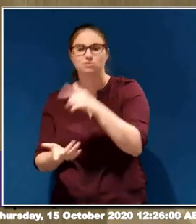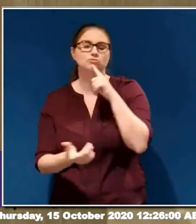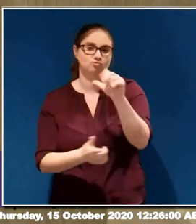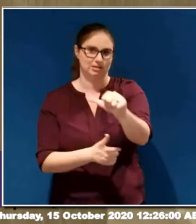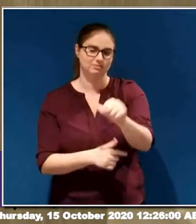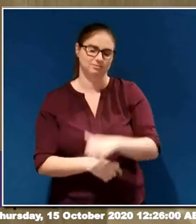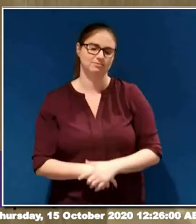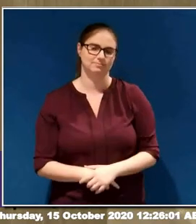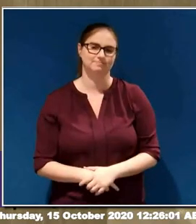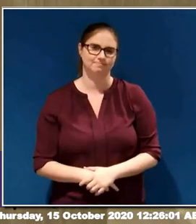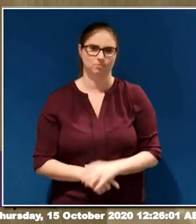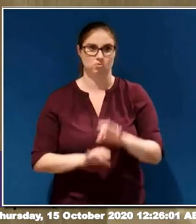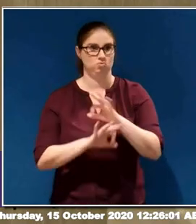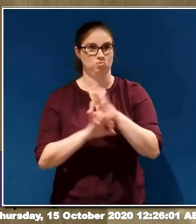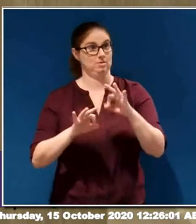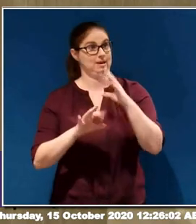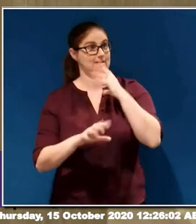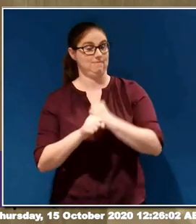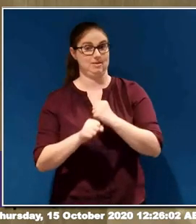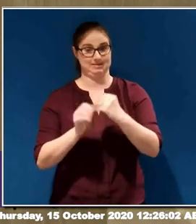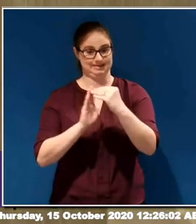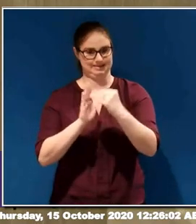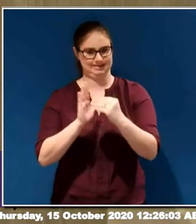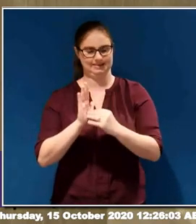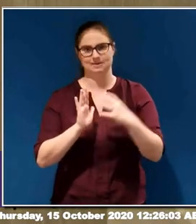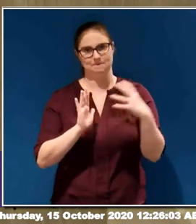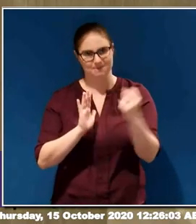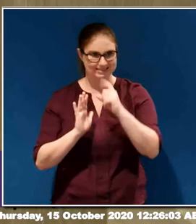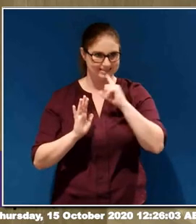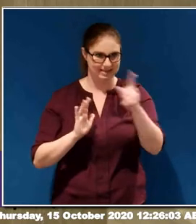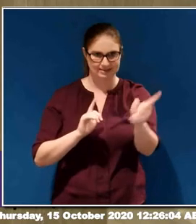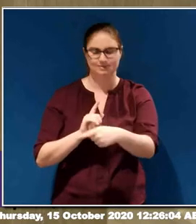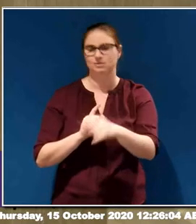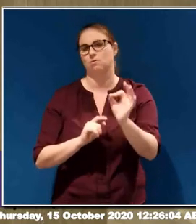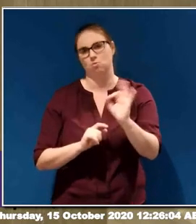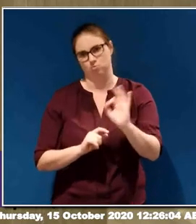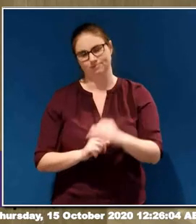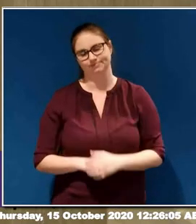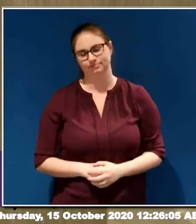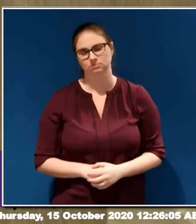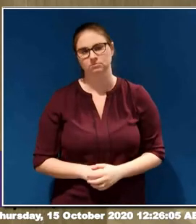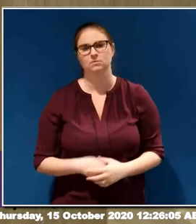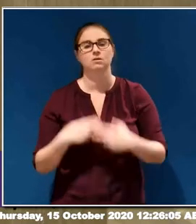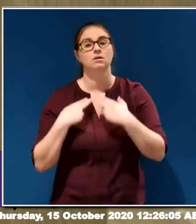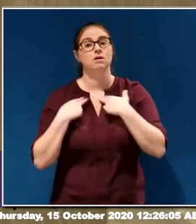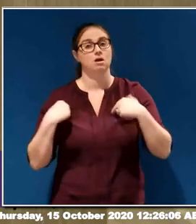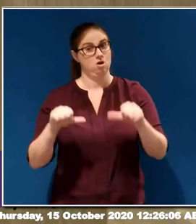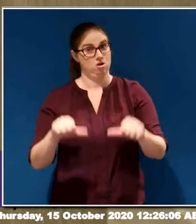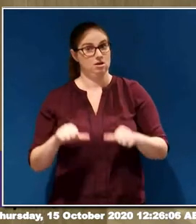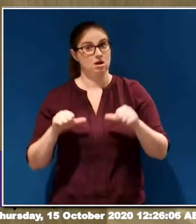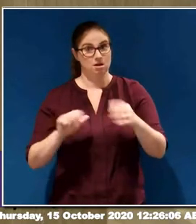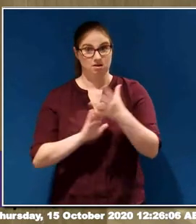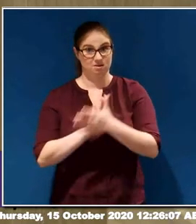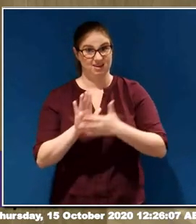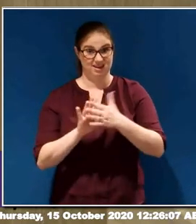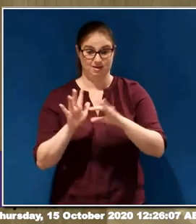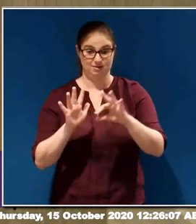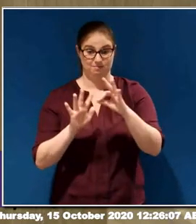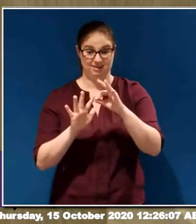Now, with these applications, there's actually no requirement at all for a PEO to be involved, is that right? No.